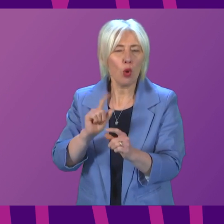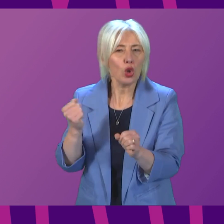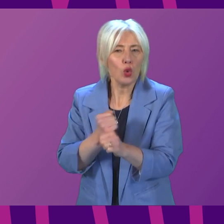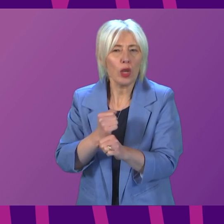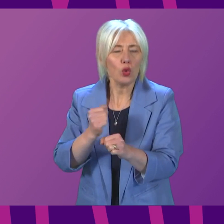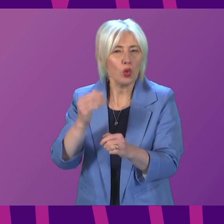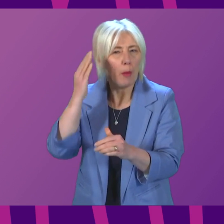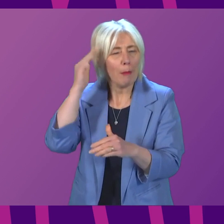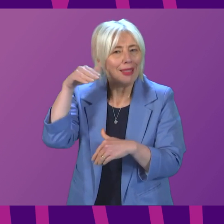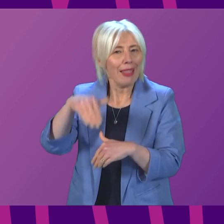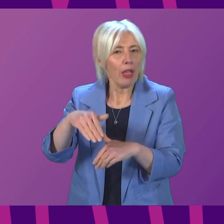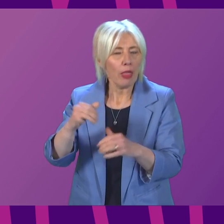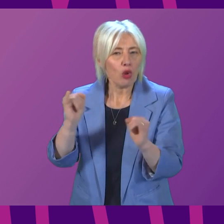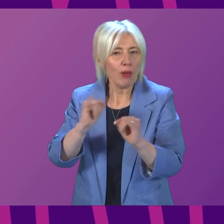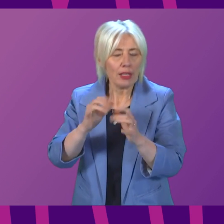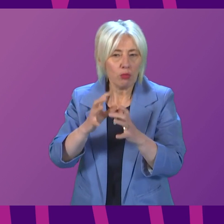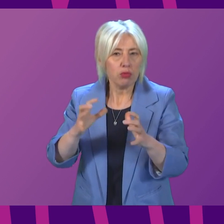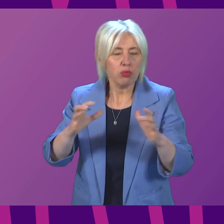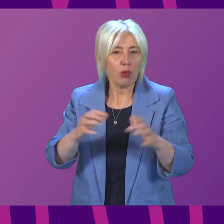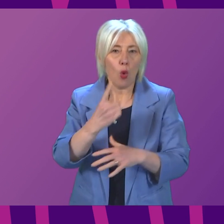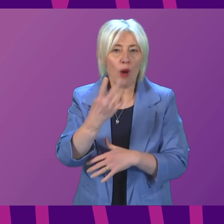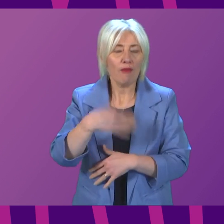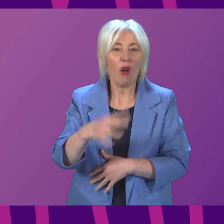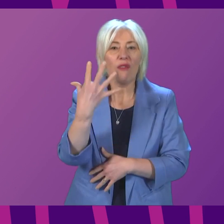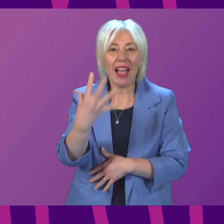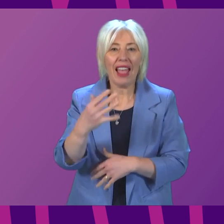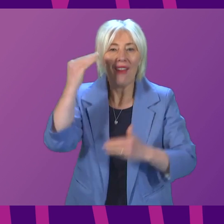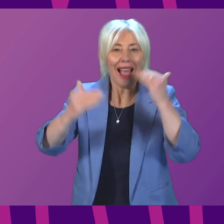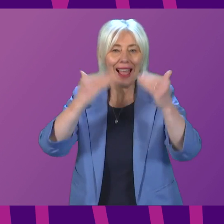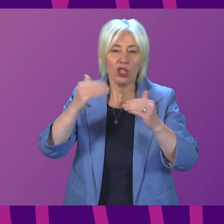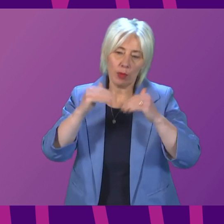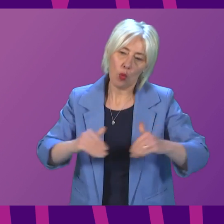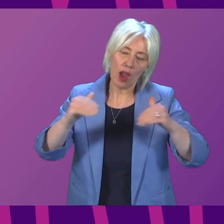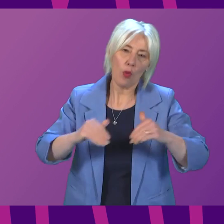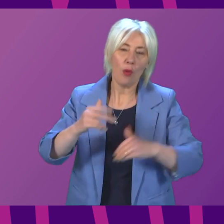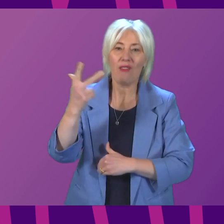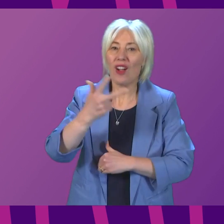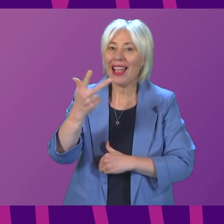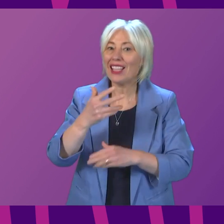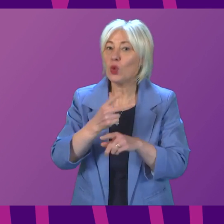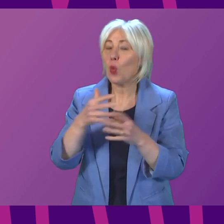crisis in Scotland, which sees more than one in five adults waiting in excess of 18 weeks for support?